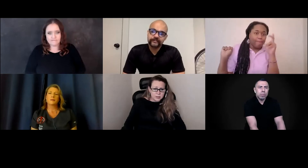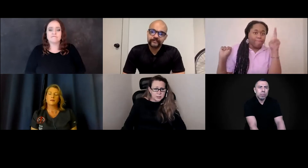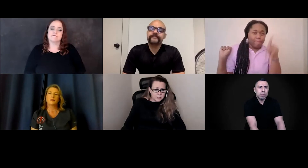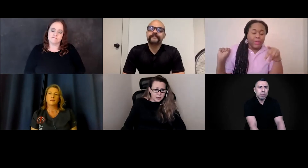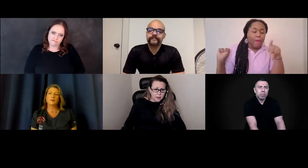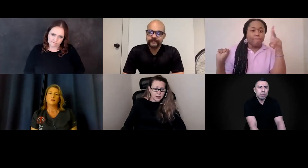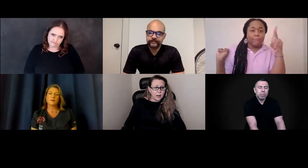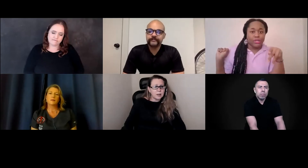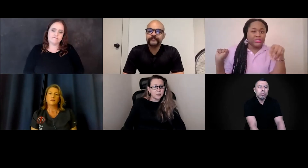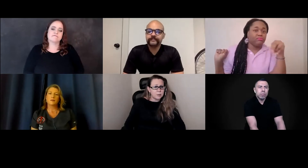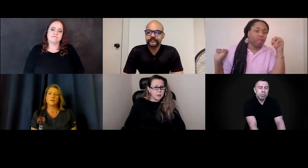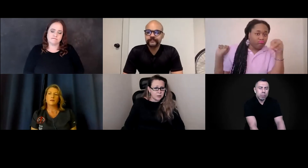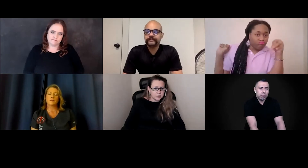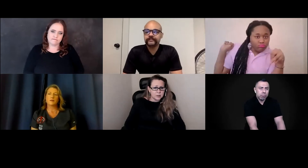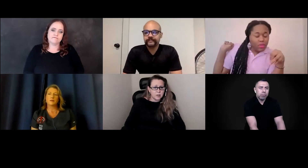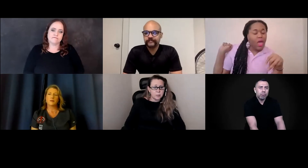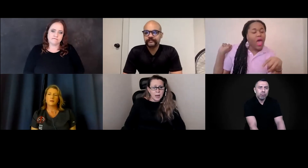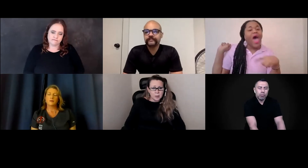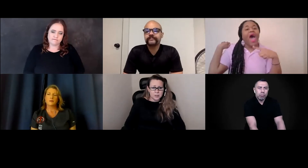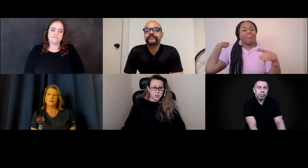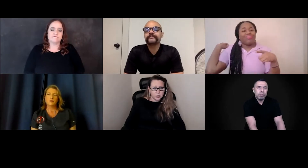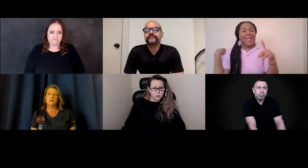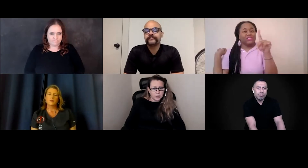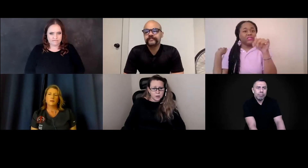is sick, I'd like them to have a list of backup interpreter I prefer also.